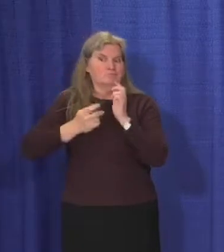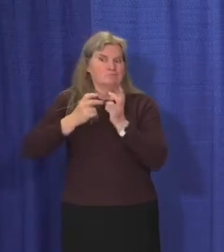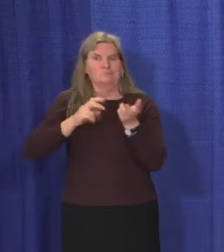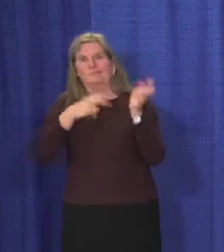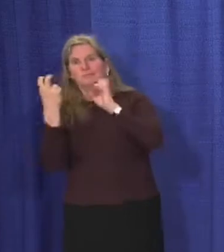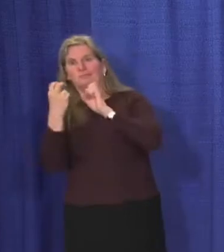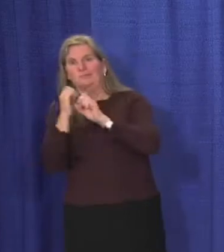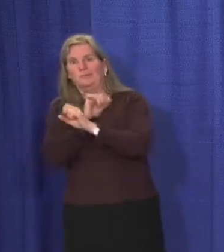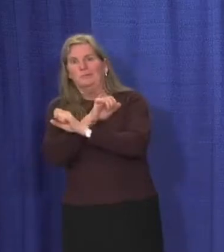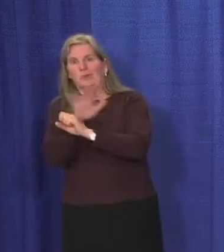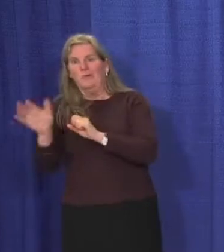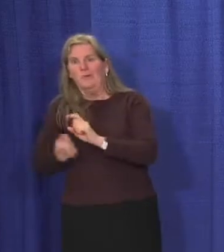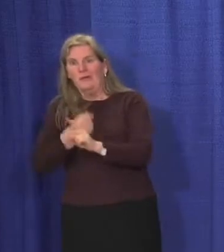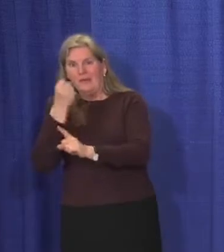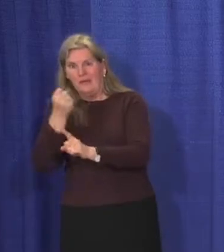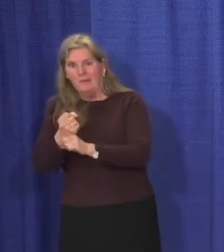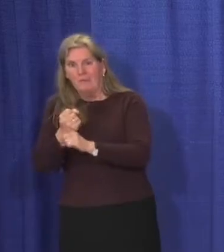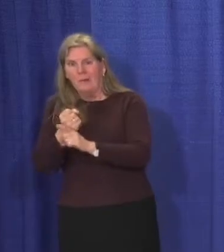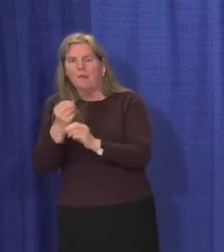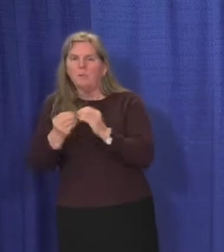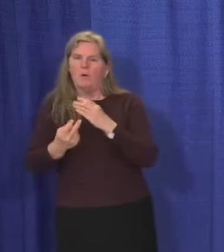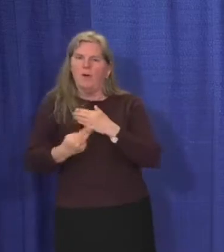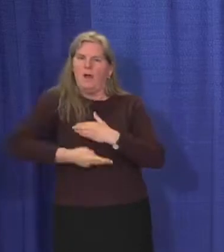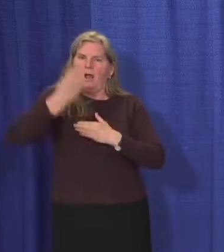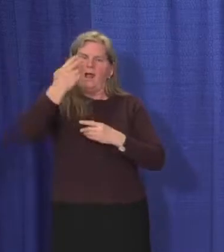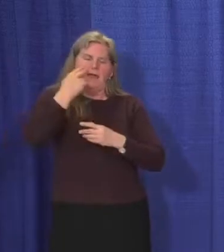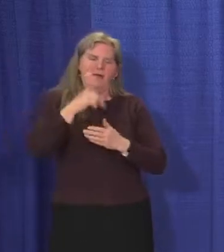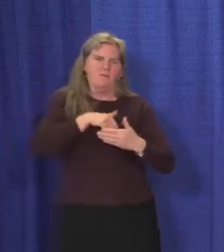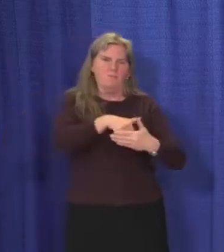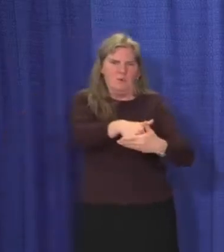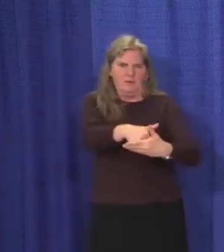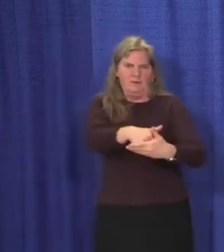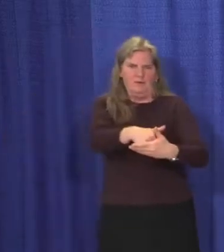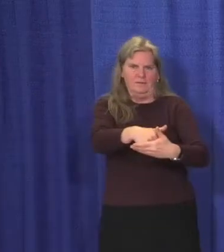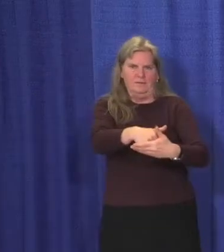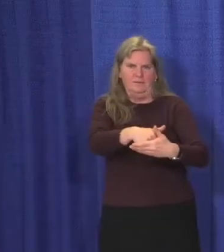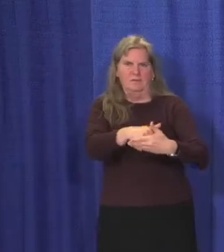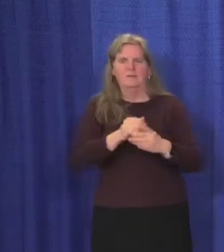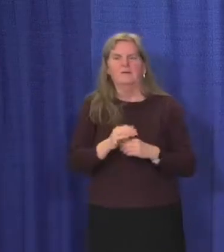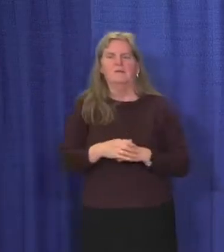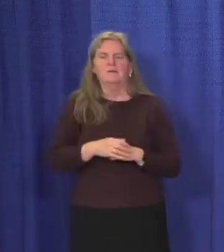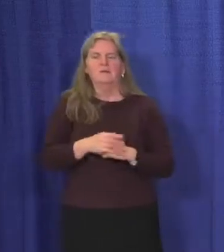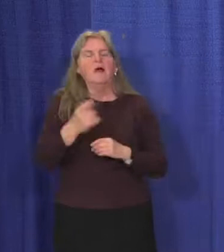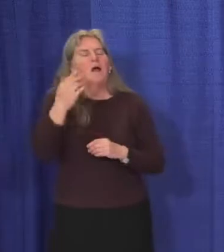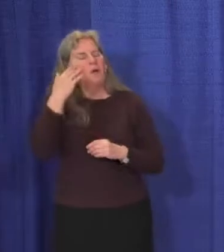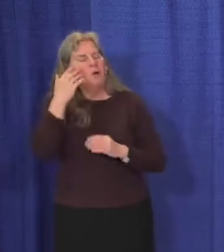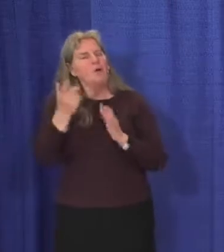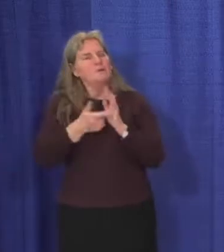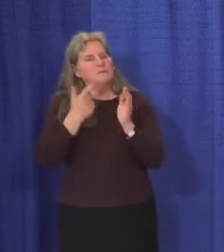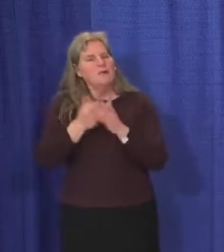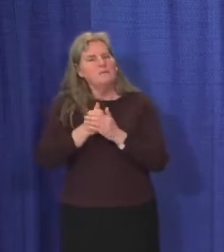pregnant. We know that most cases of COVID-19 are mild but sometimes